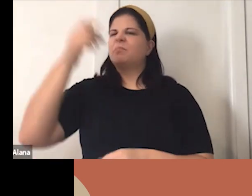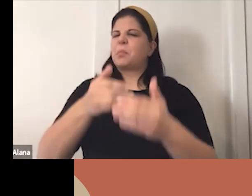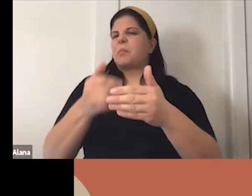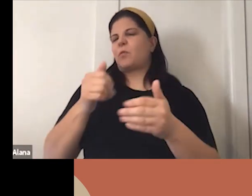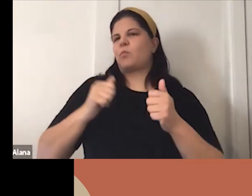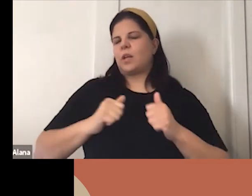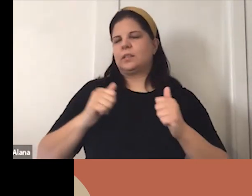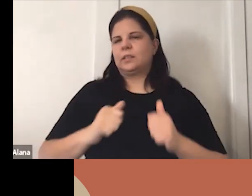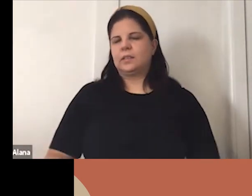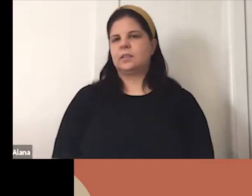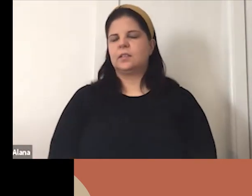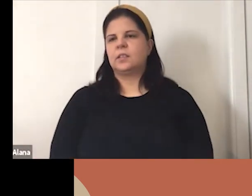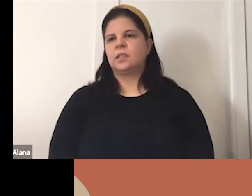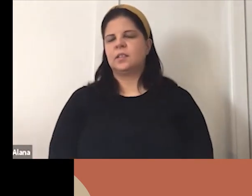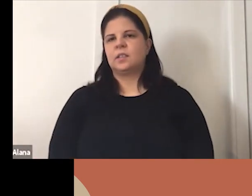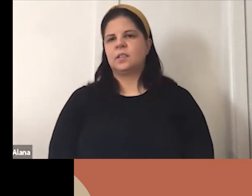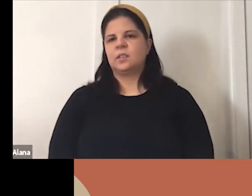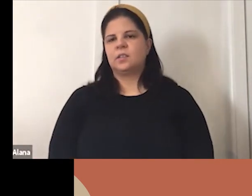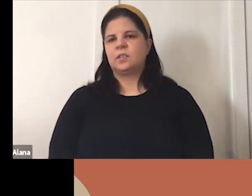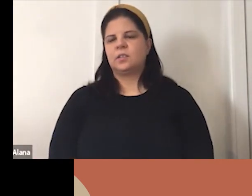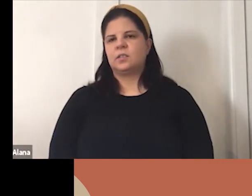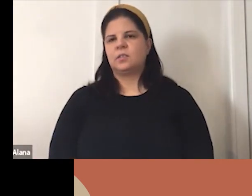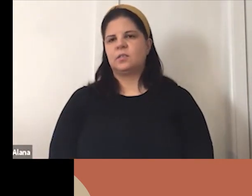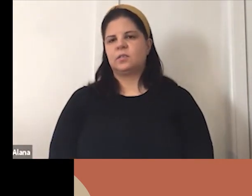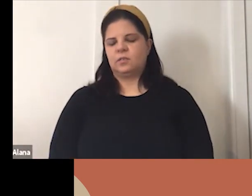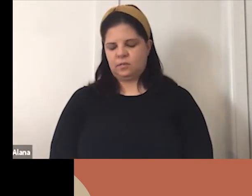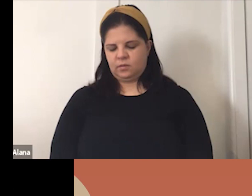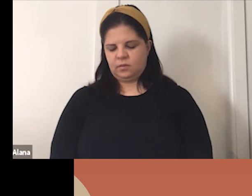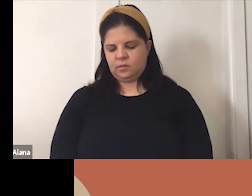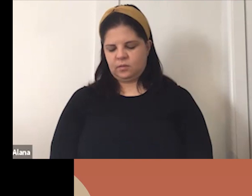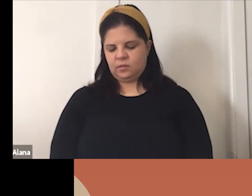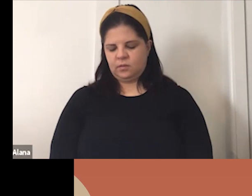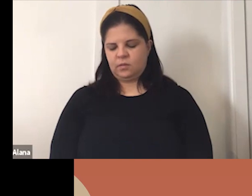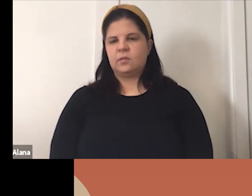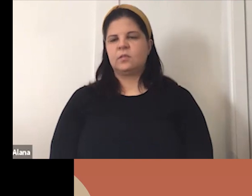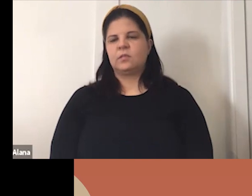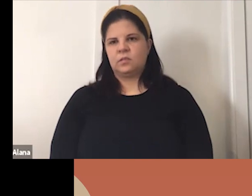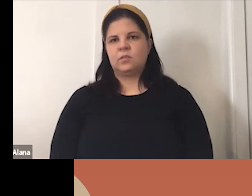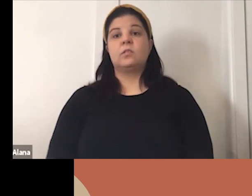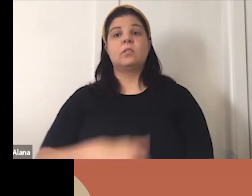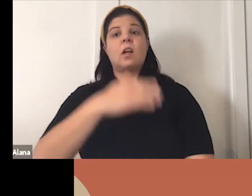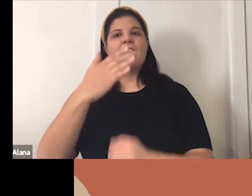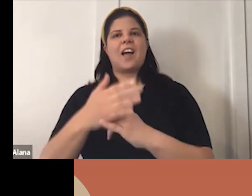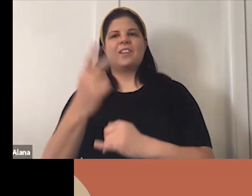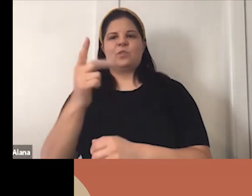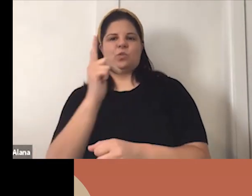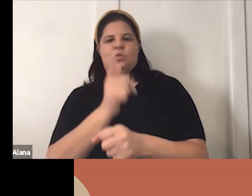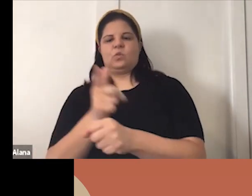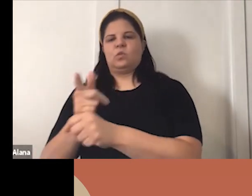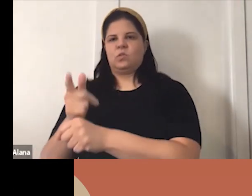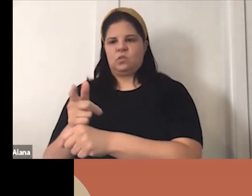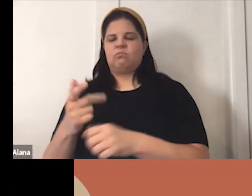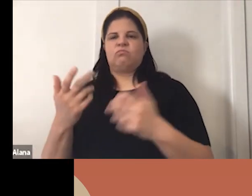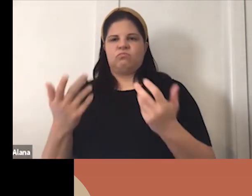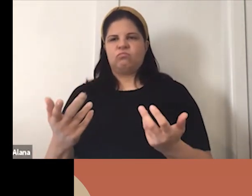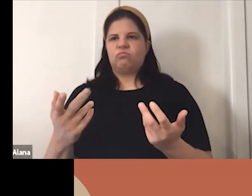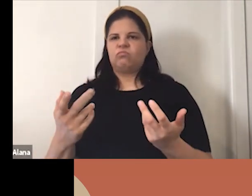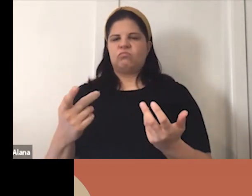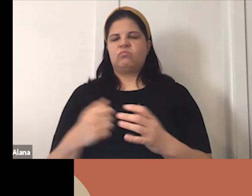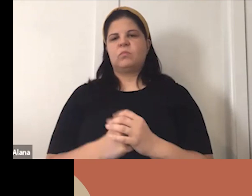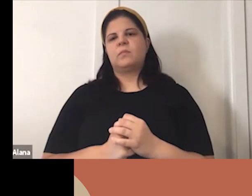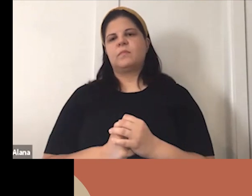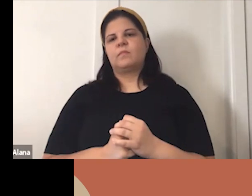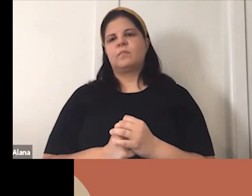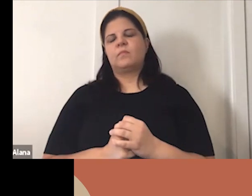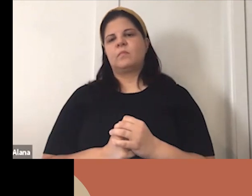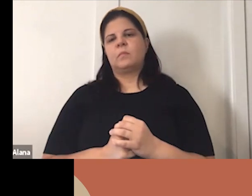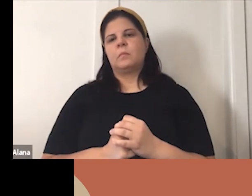And it was the final - it was in those final two shoots that we brought together that edited